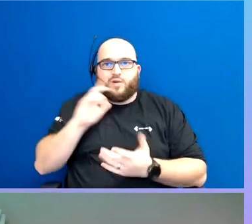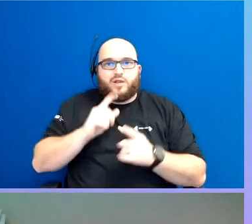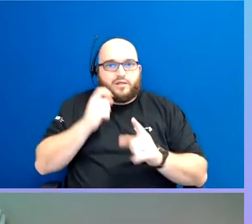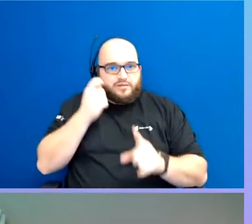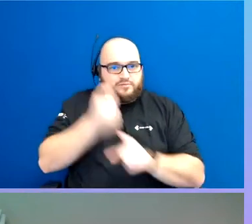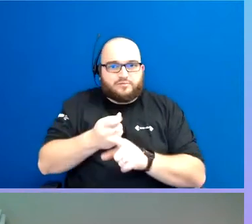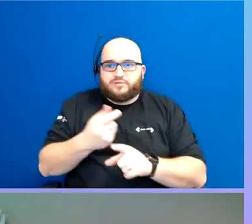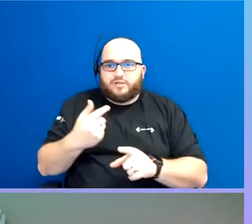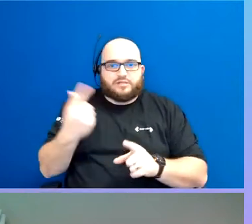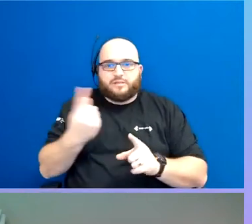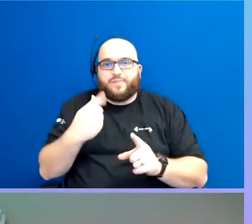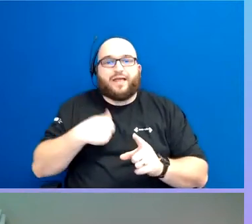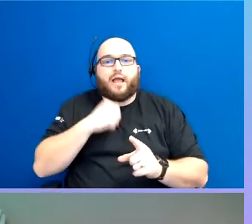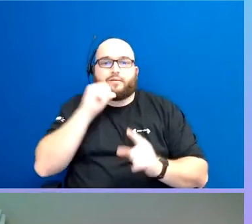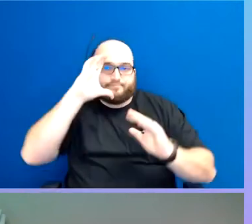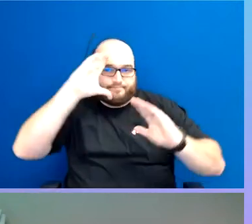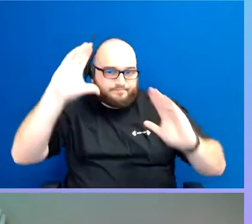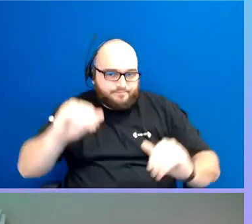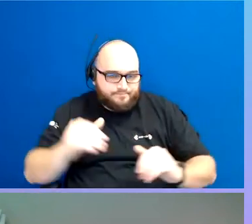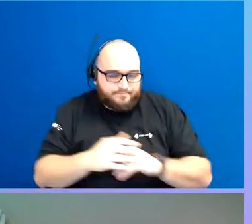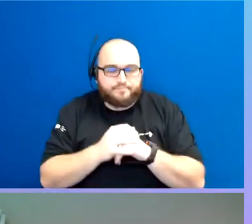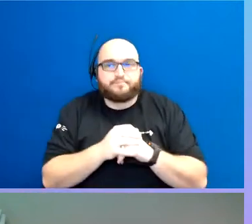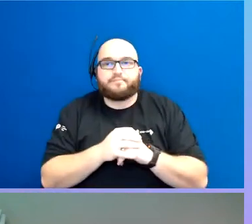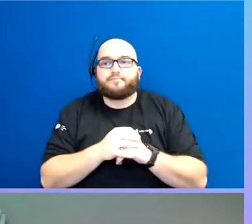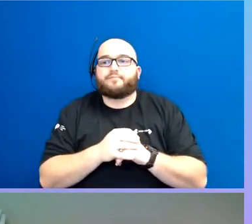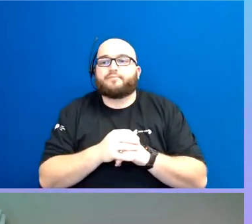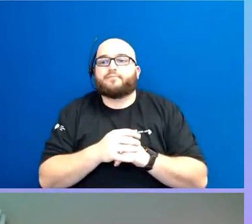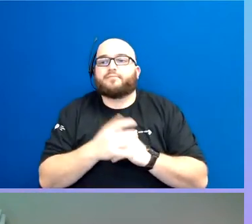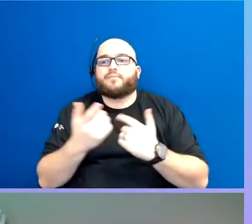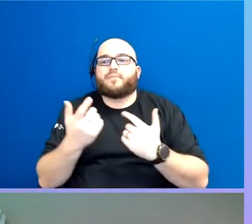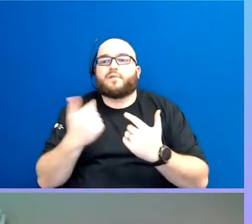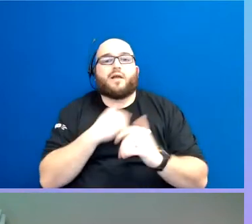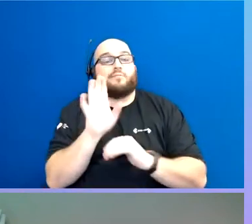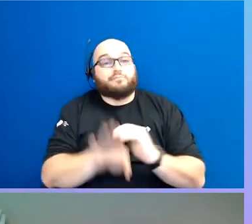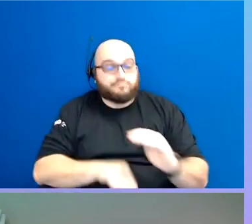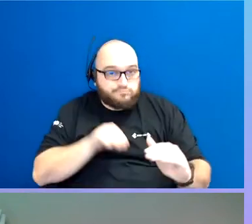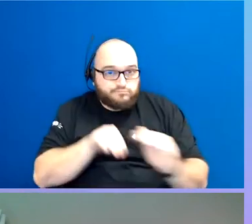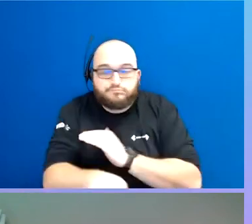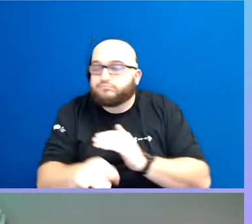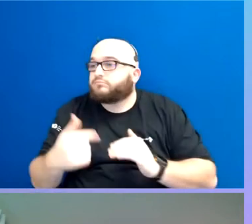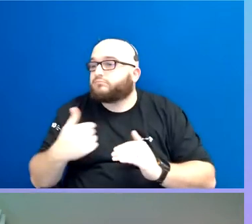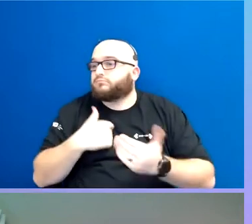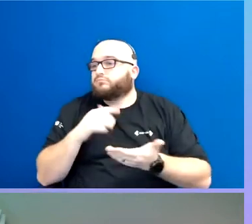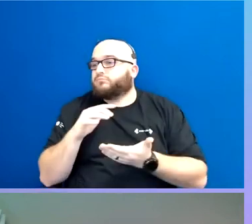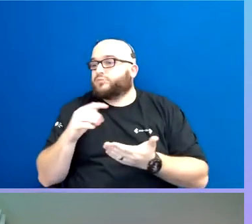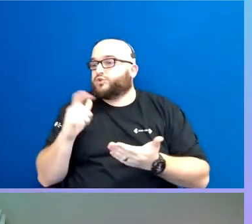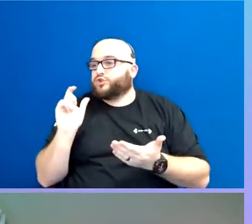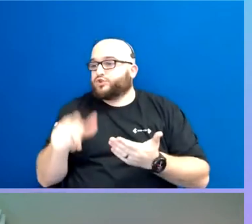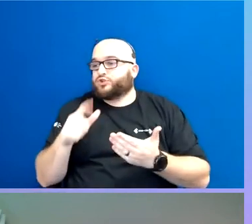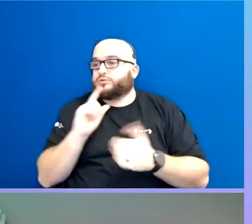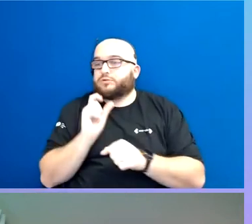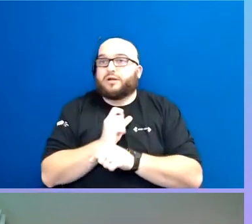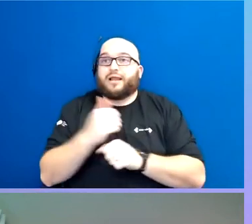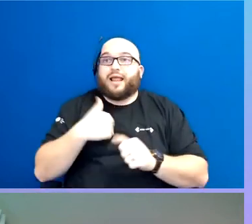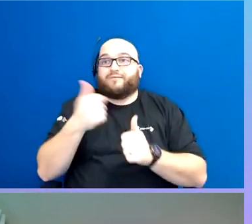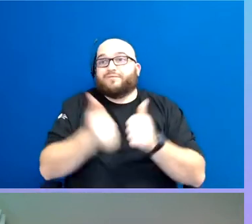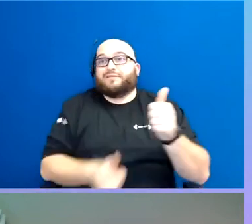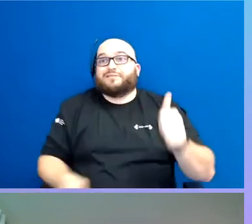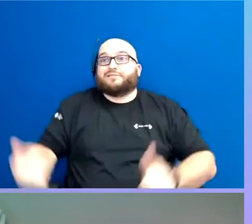into this, my, uh, my hunch was that I should either get buy in